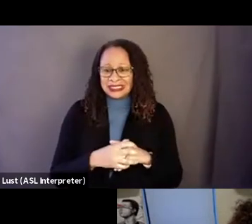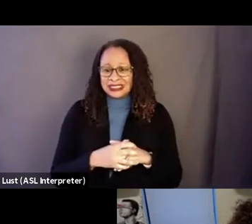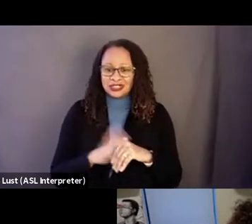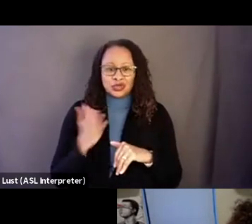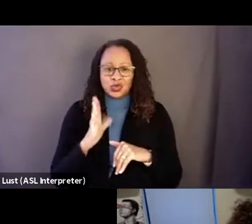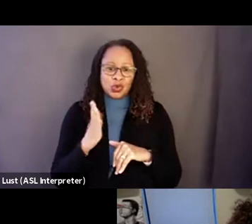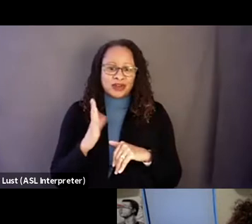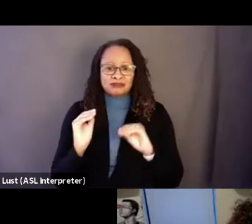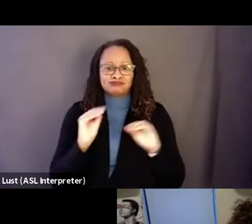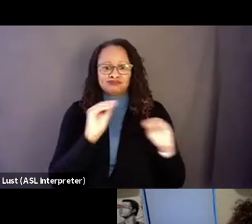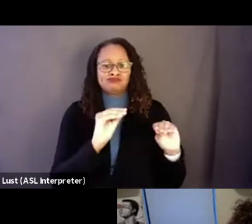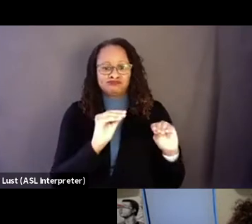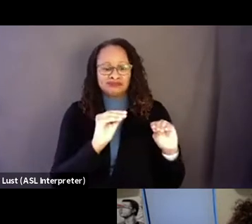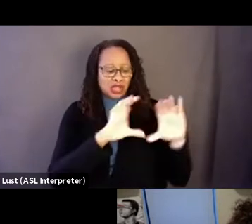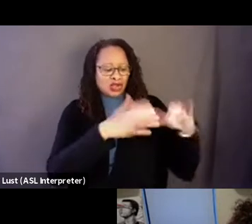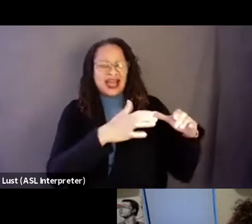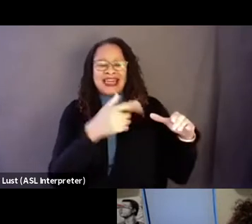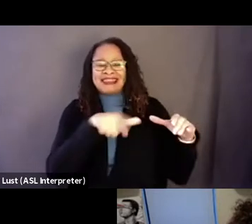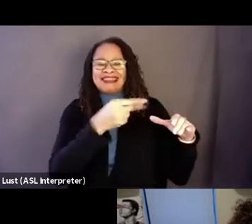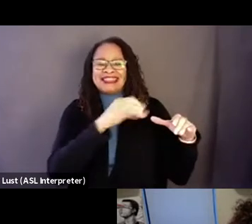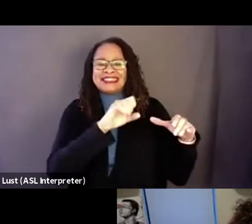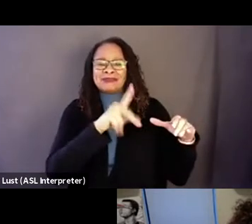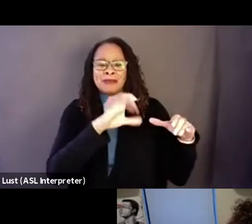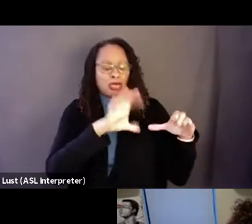in like this 'these people' category and to kind of set them aside,"